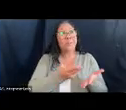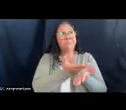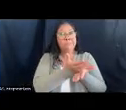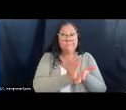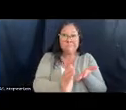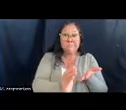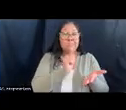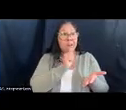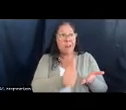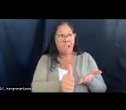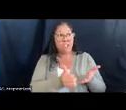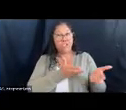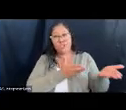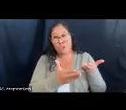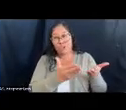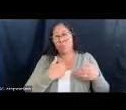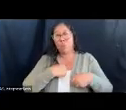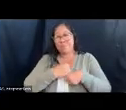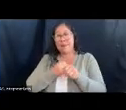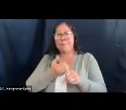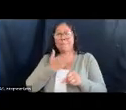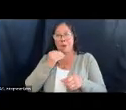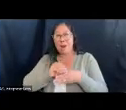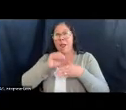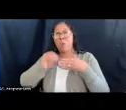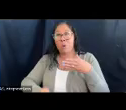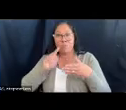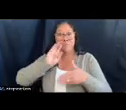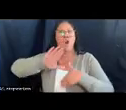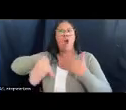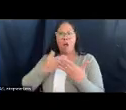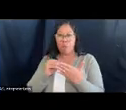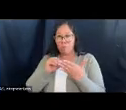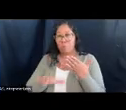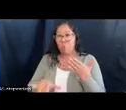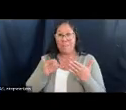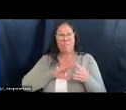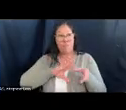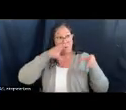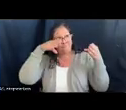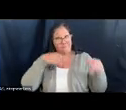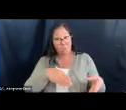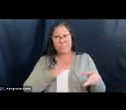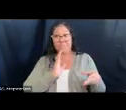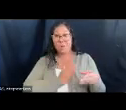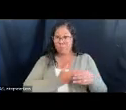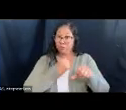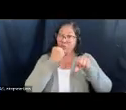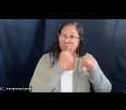we create better outcomes for all students. When we center our strengths, our partnerships with